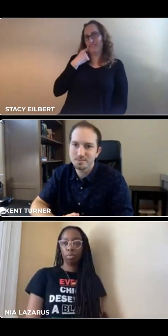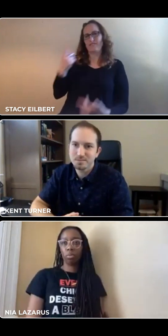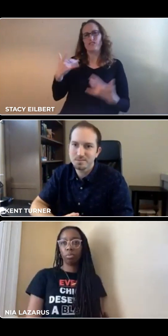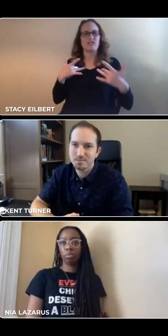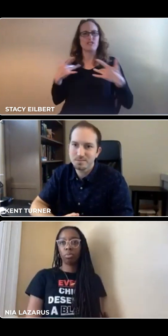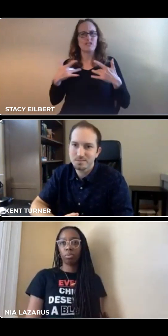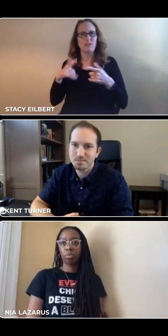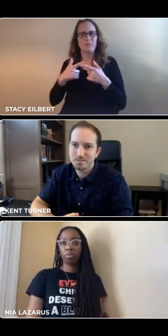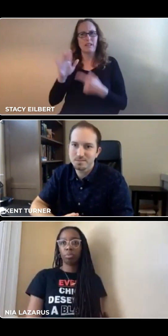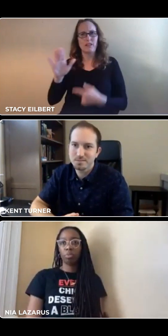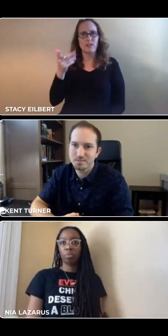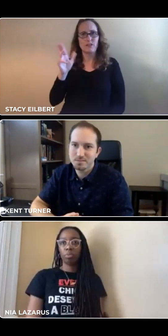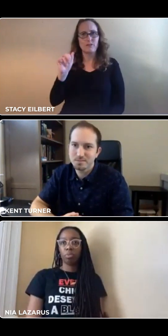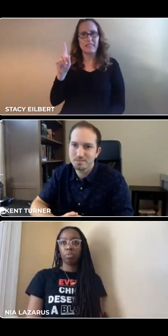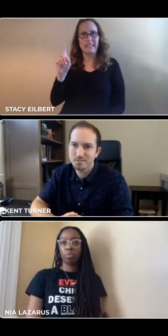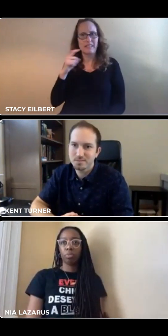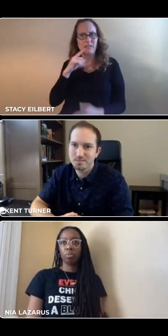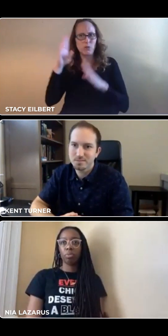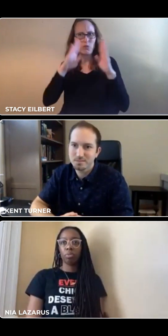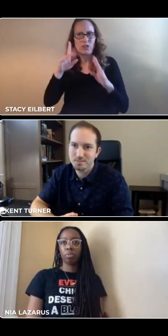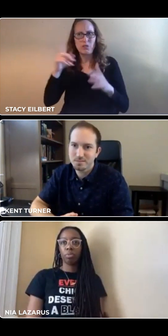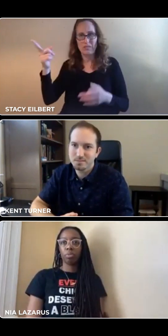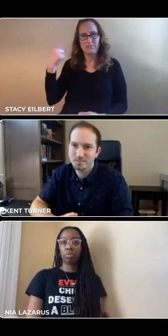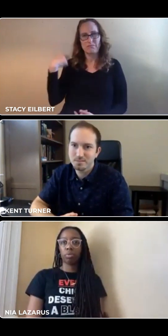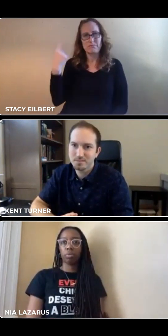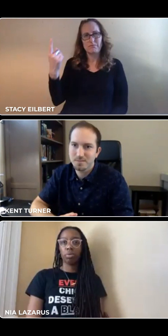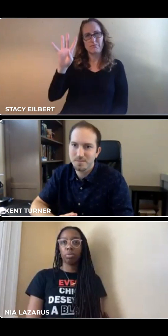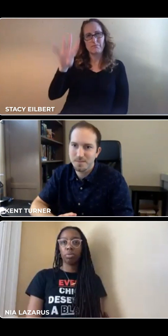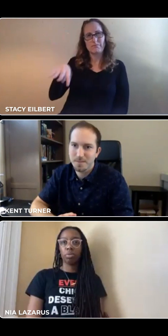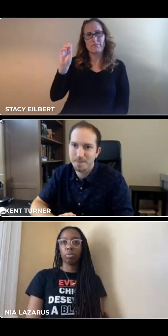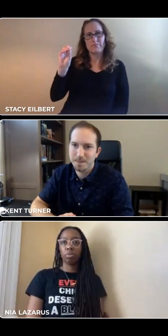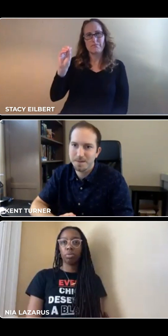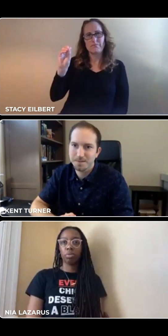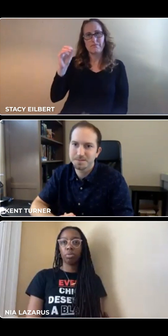Yes. And, actually, I just had a student reach out to me because they